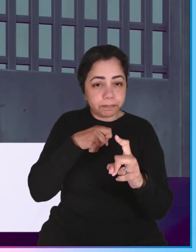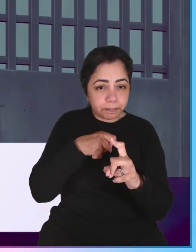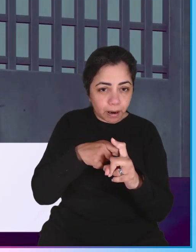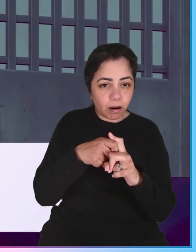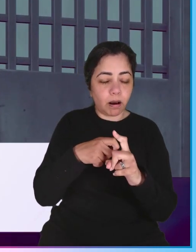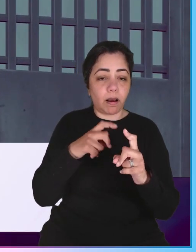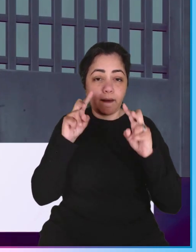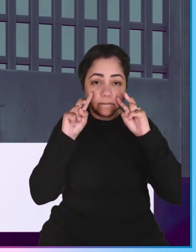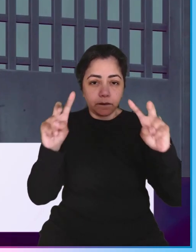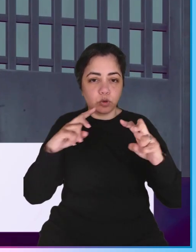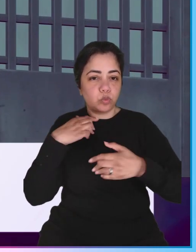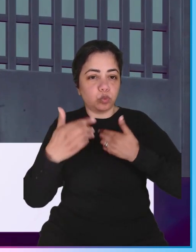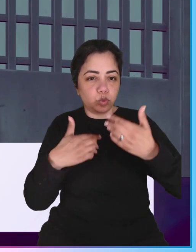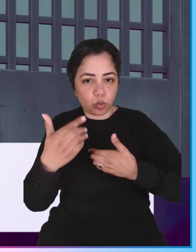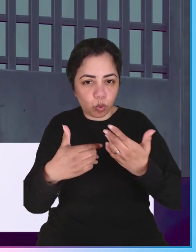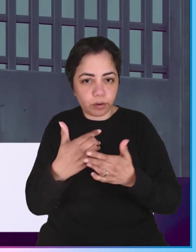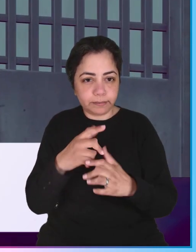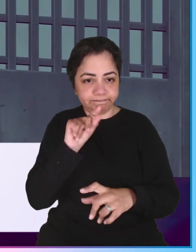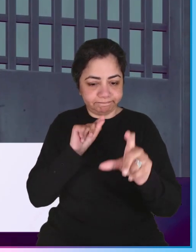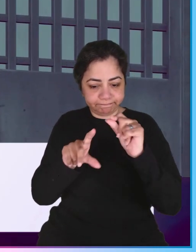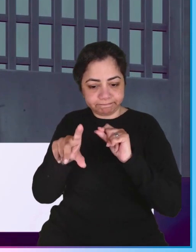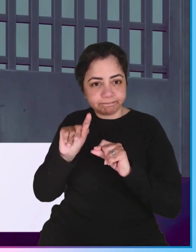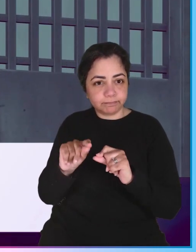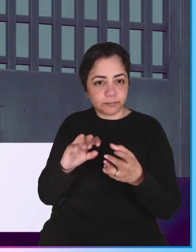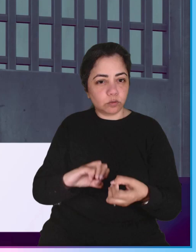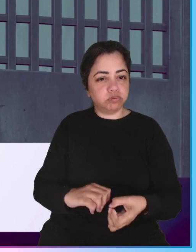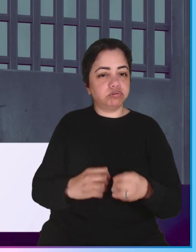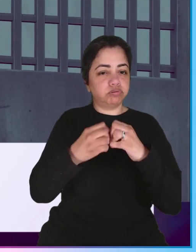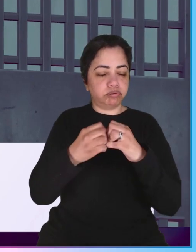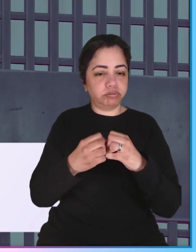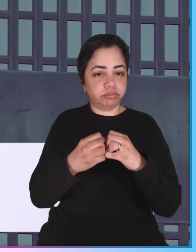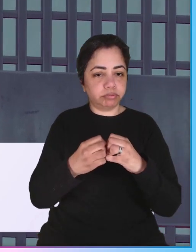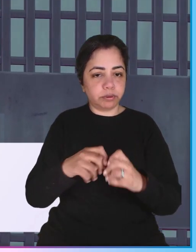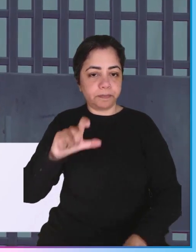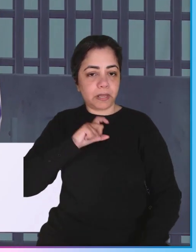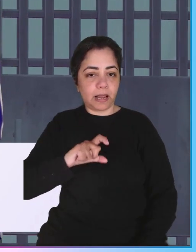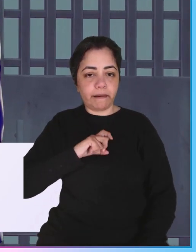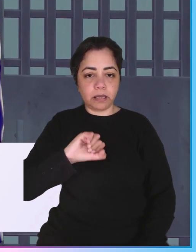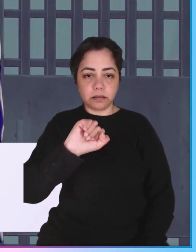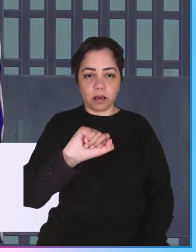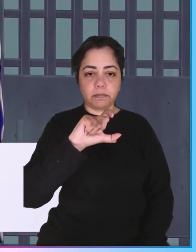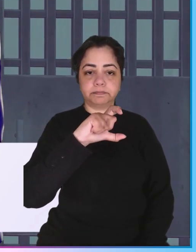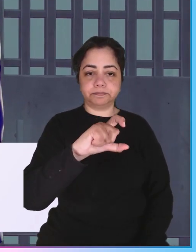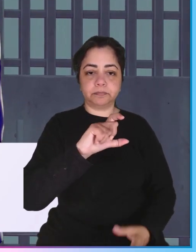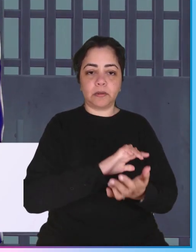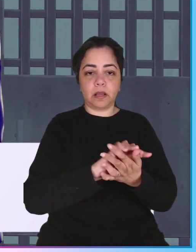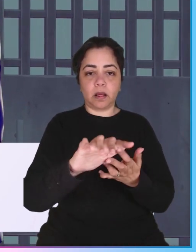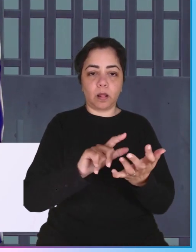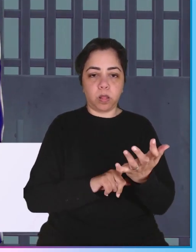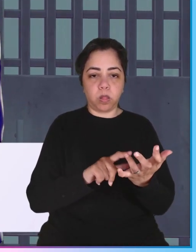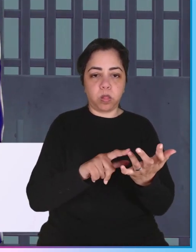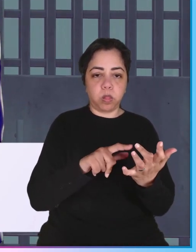Your choices in building up relationships and community can revolutionise into more or less freedoms and human rights.